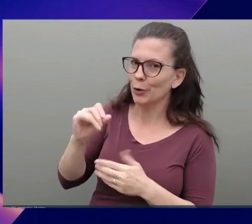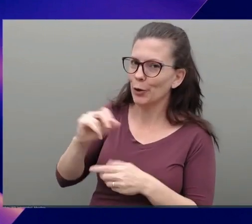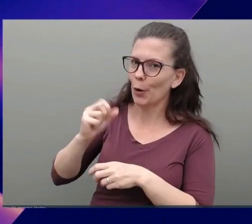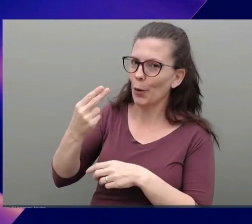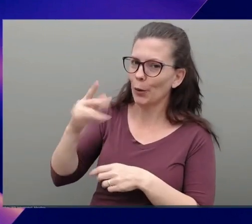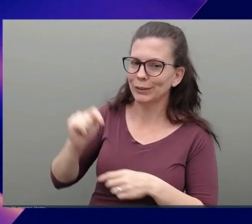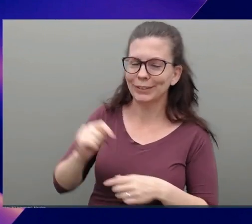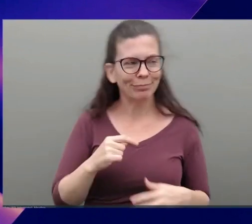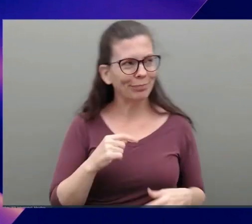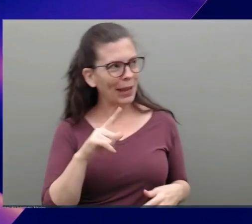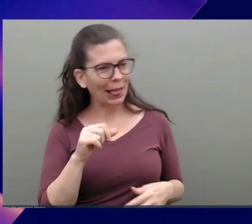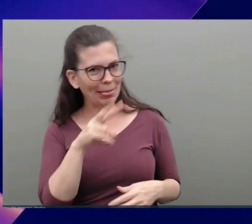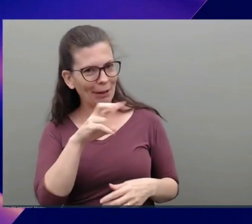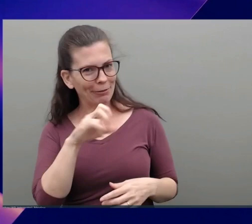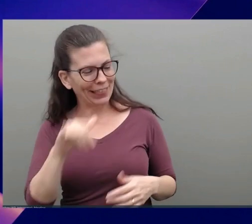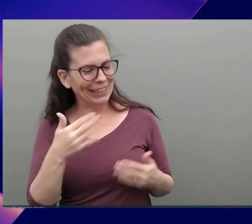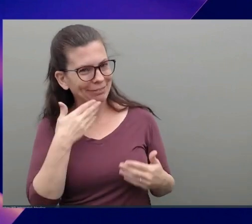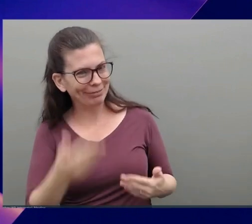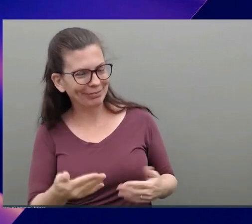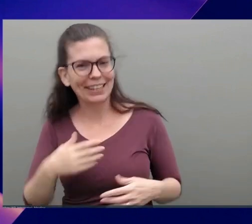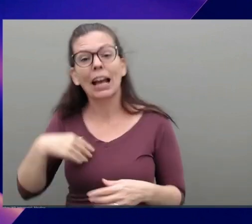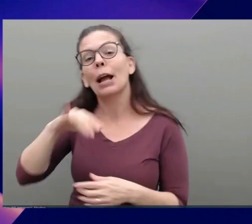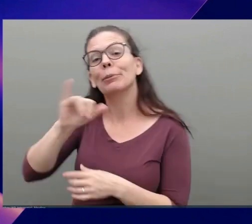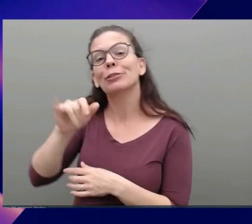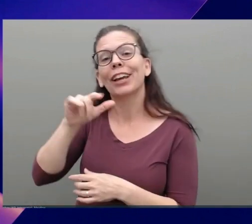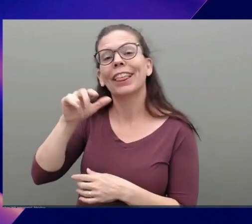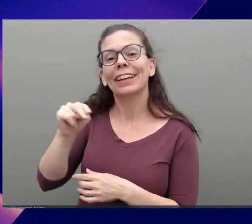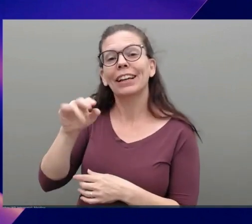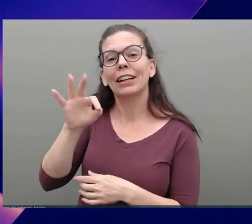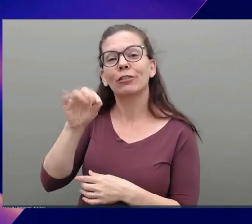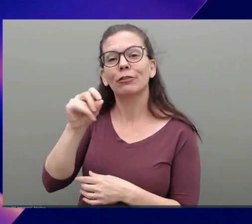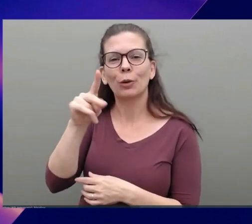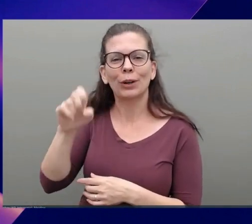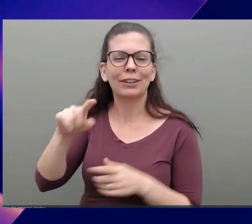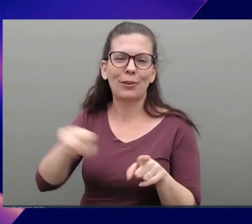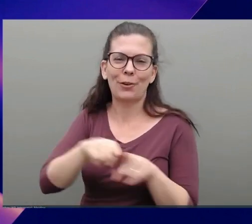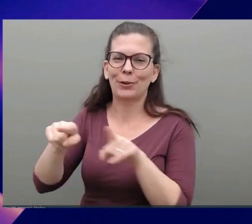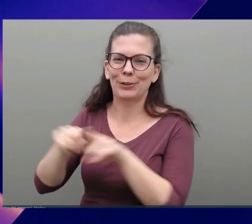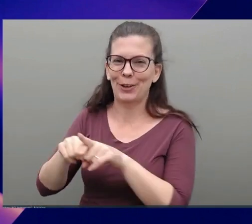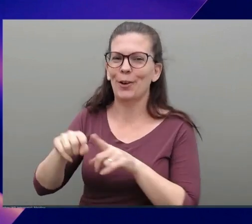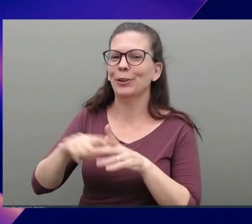So my name is Jillian Forde and I'm also a Startup Solutions Architect. I work with early-stage startups.